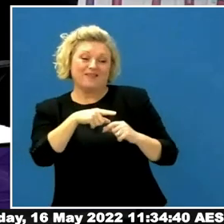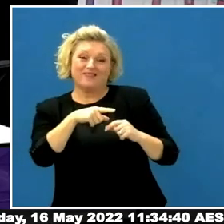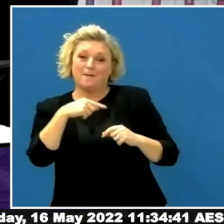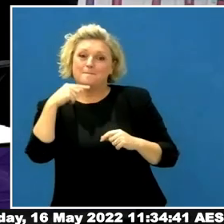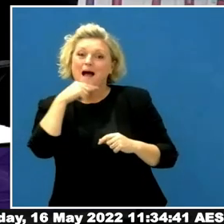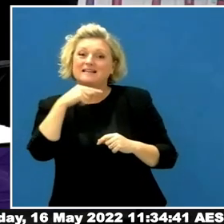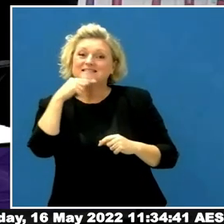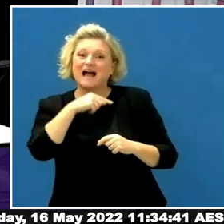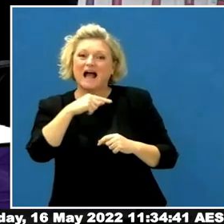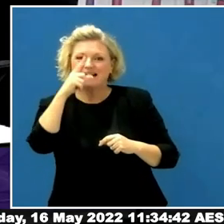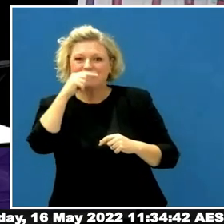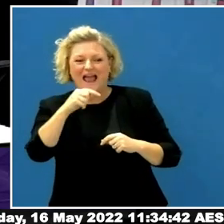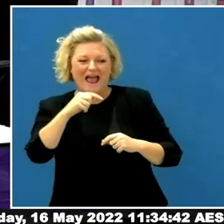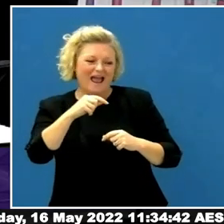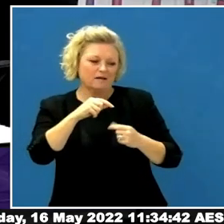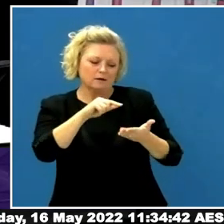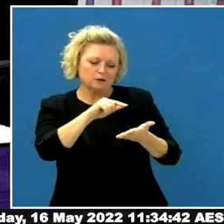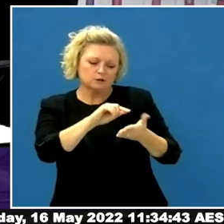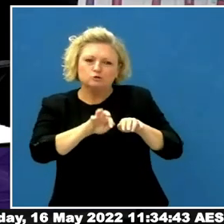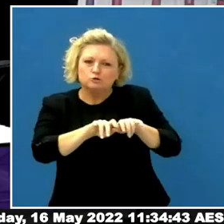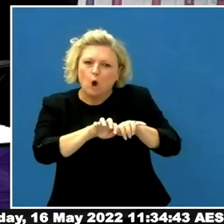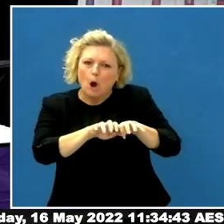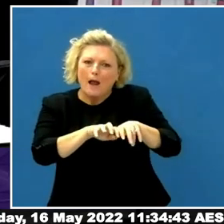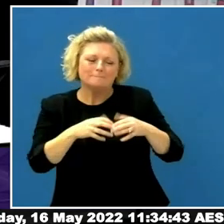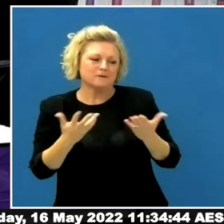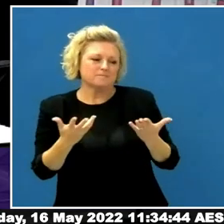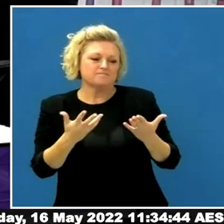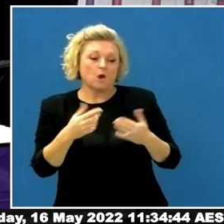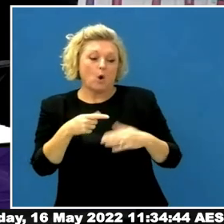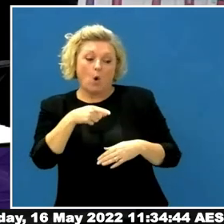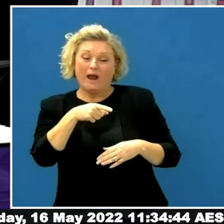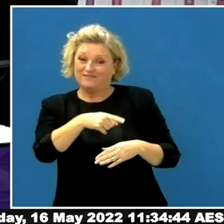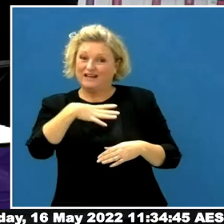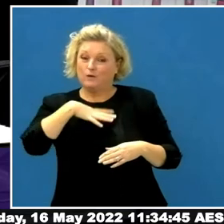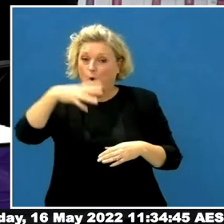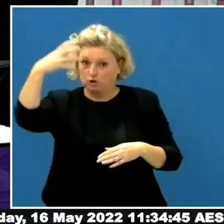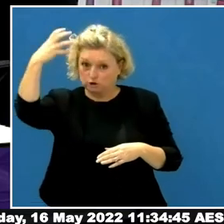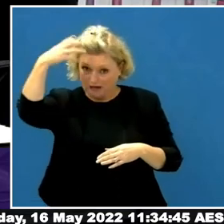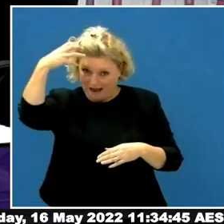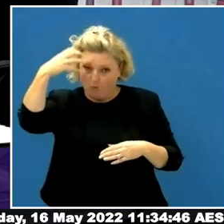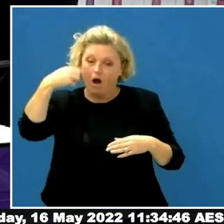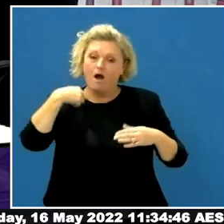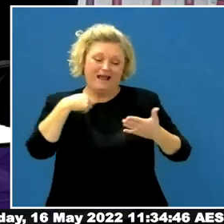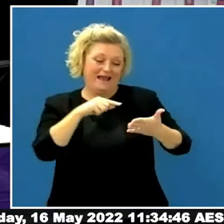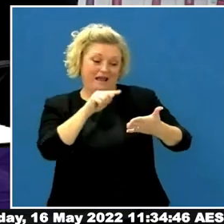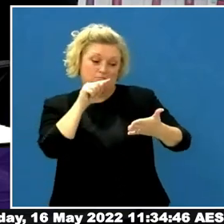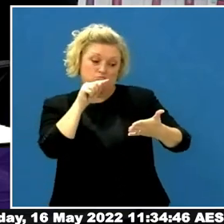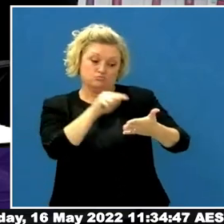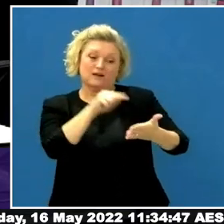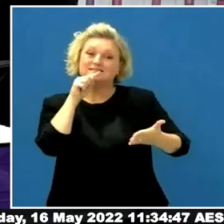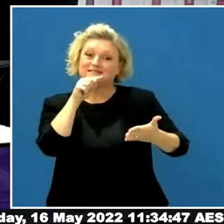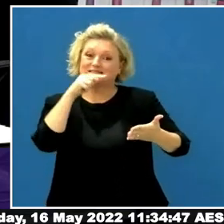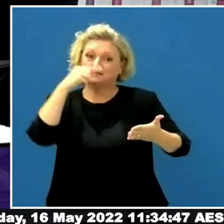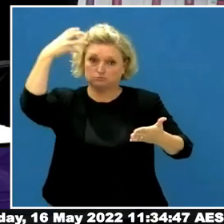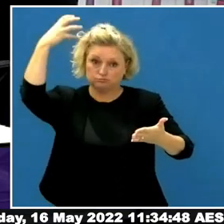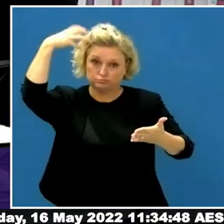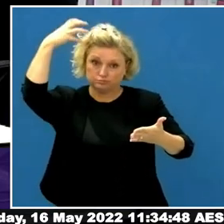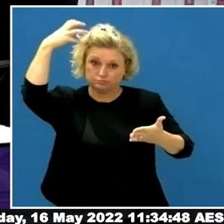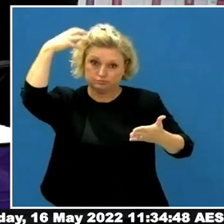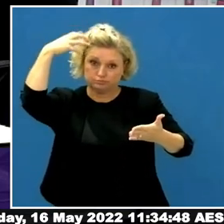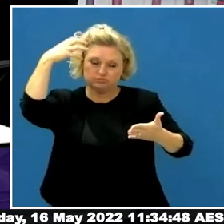So say he needs a shower, he'll get his iPad and he'll just press the little flash card